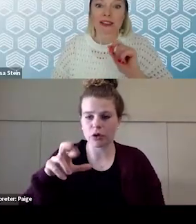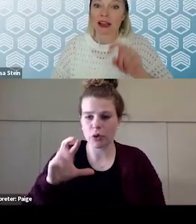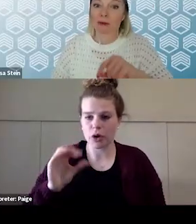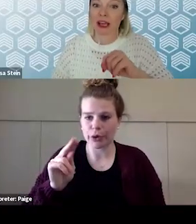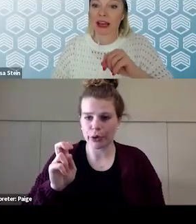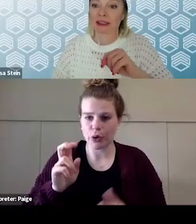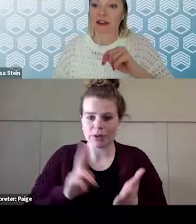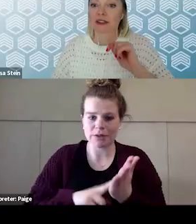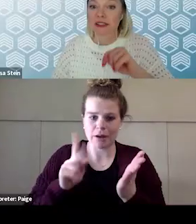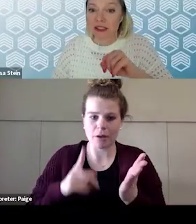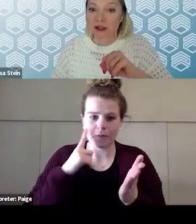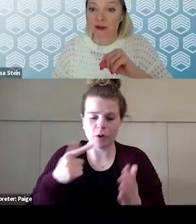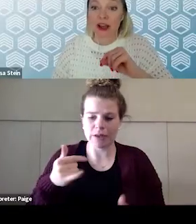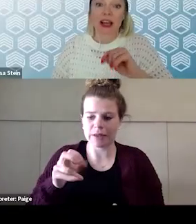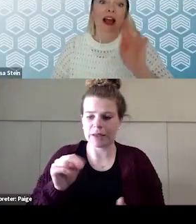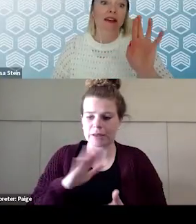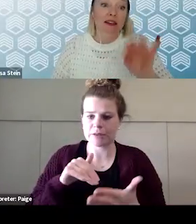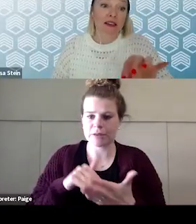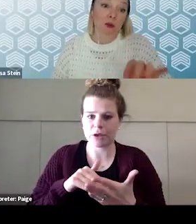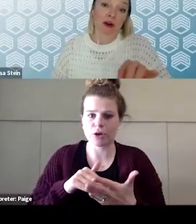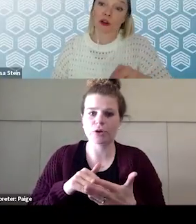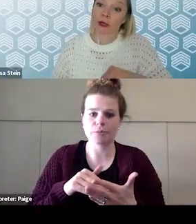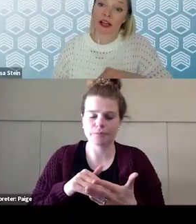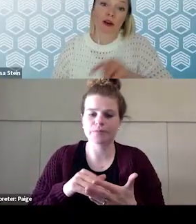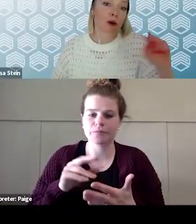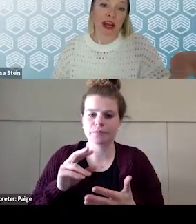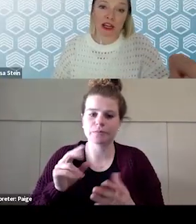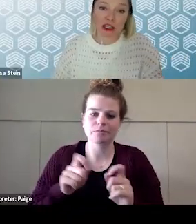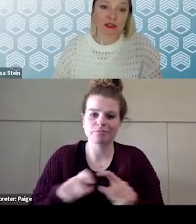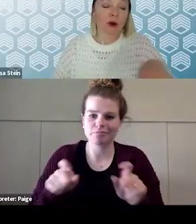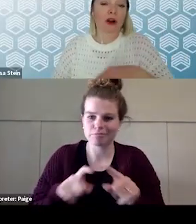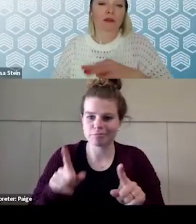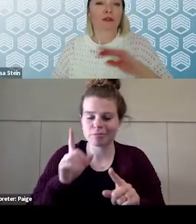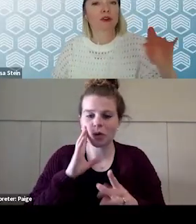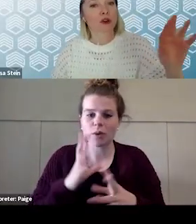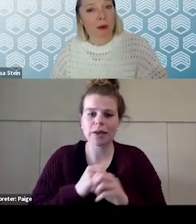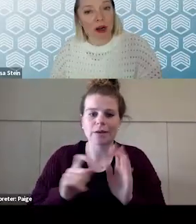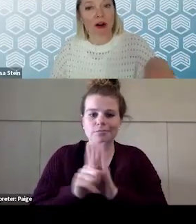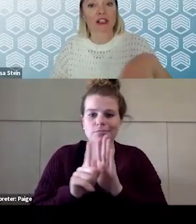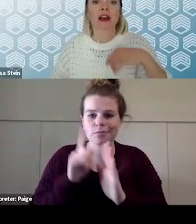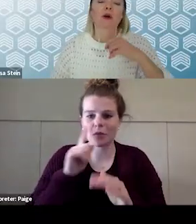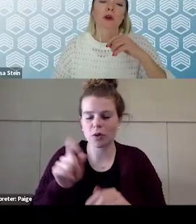and sign up for the GAINS Center's listserv, and this is where you would get notifications for all of our future webinars.